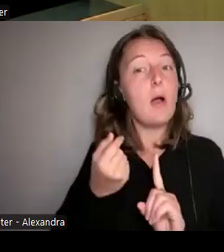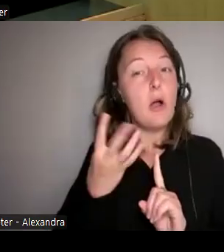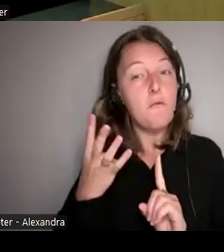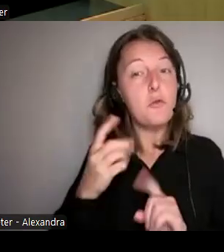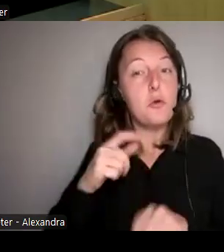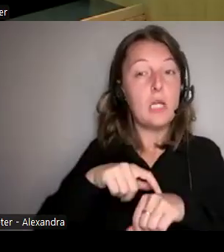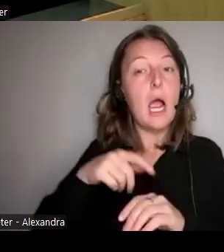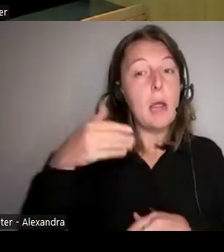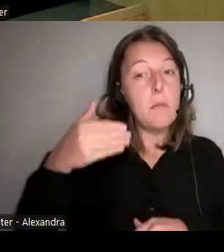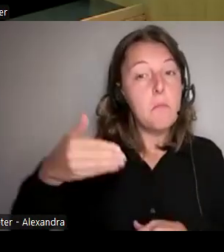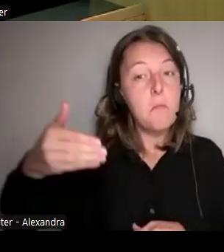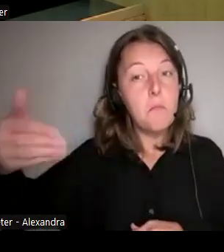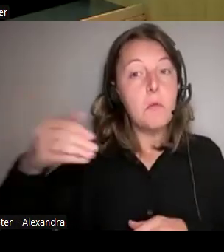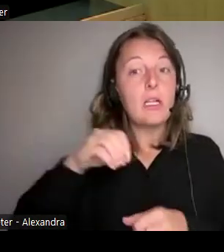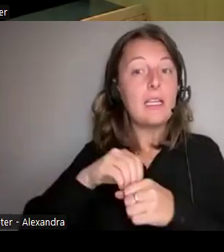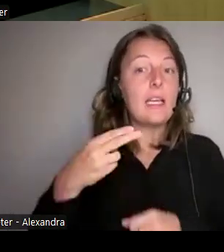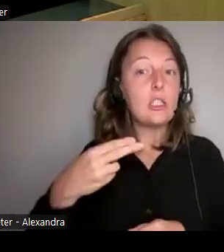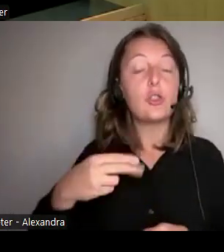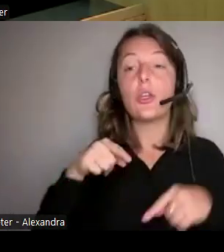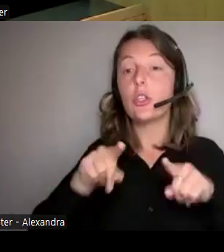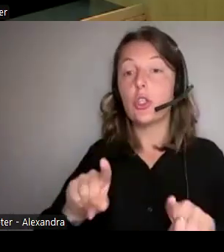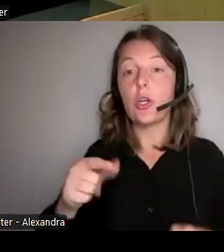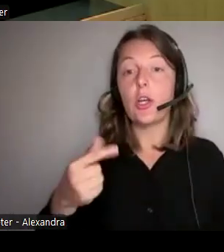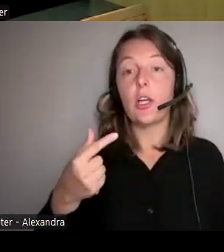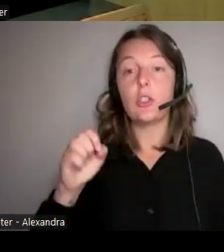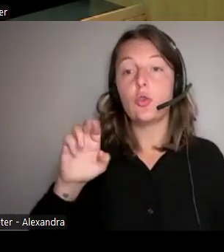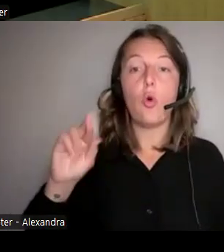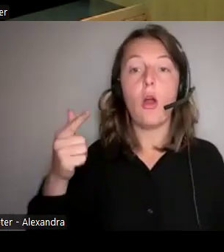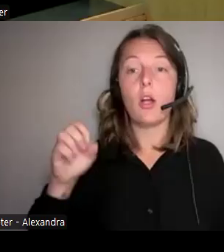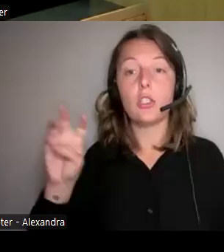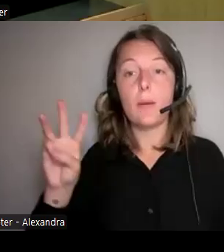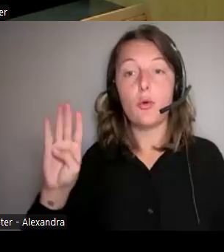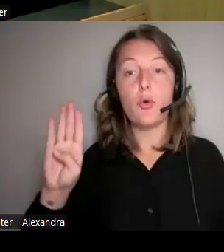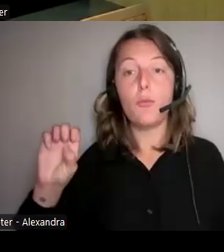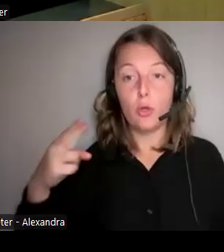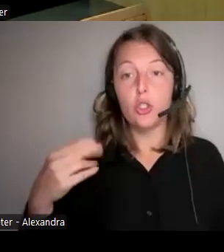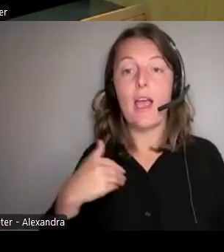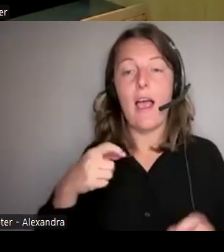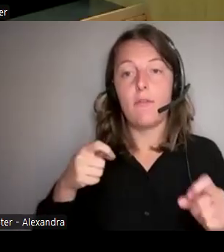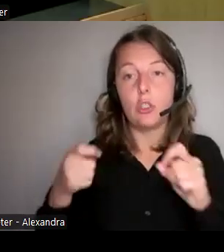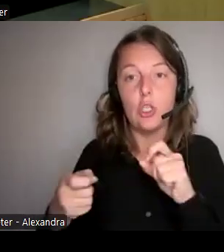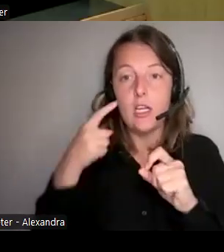in our history. Um, during George W. Bush, uh, there was a pu a push to ch to uh, decrease the